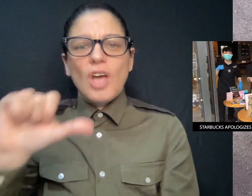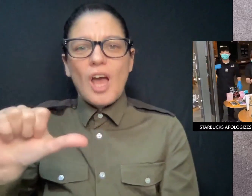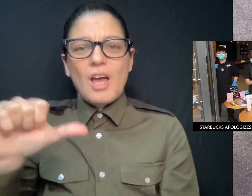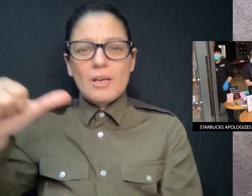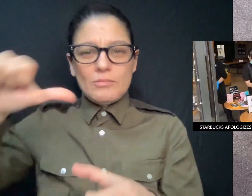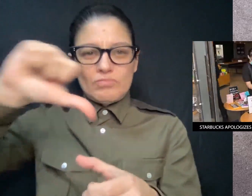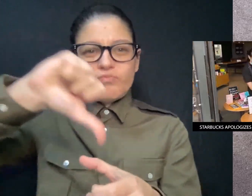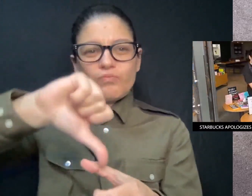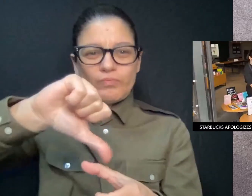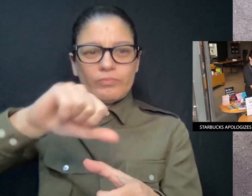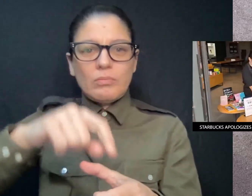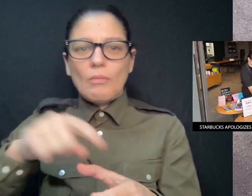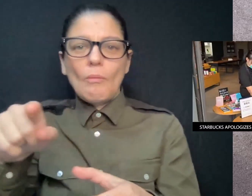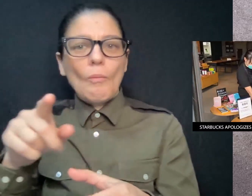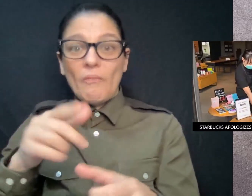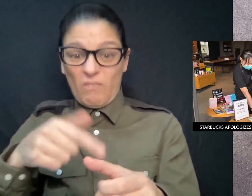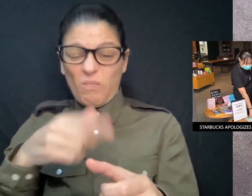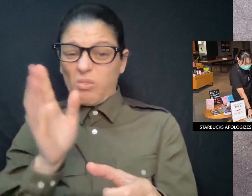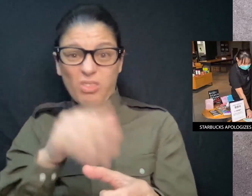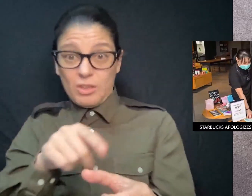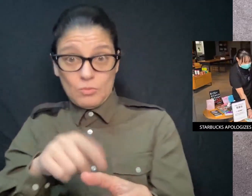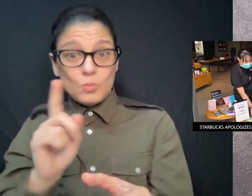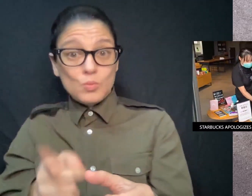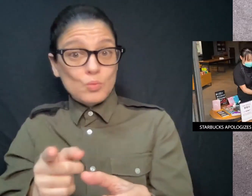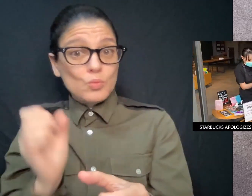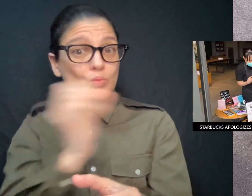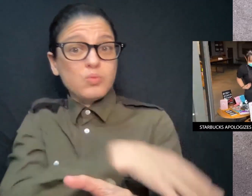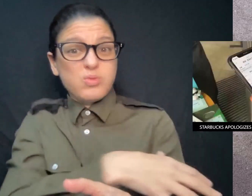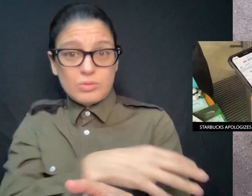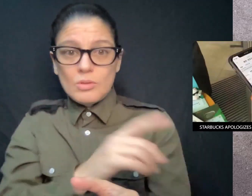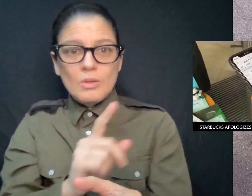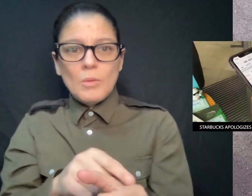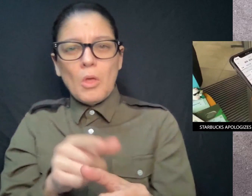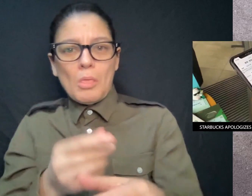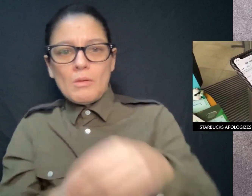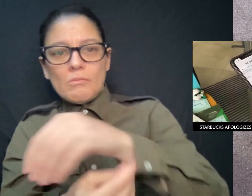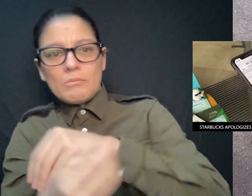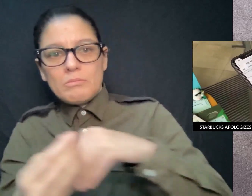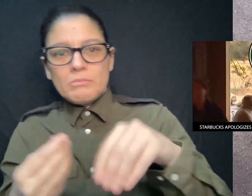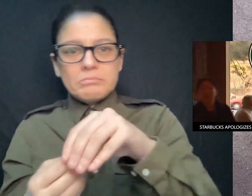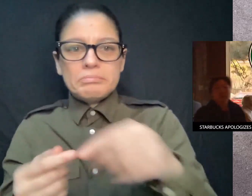and said one of the Starbucks stores used expired matcha liquid to make lattes